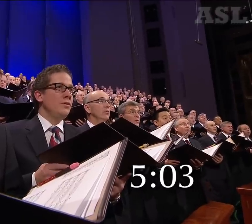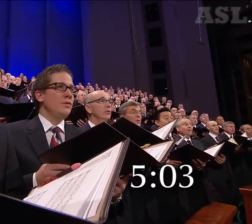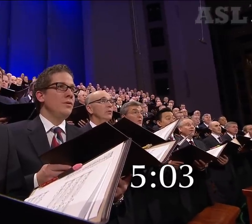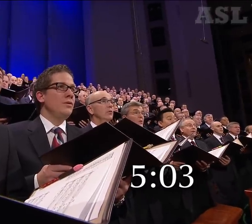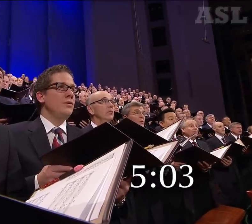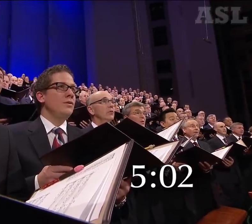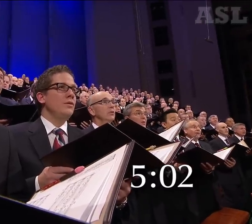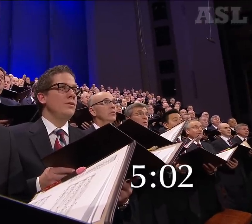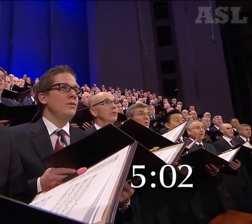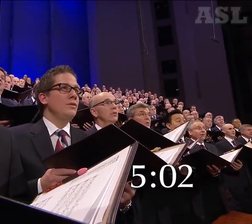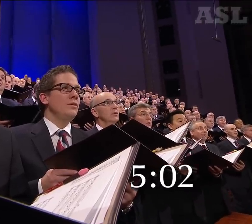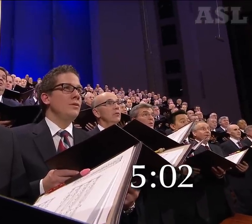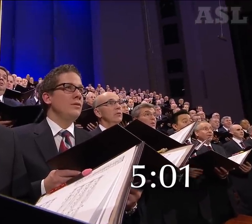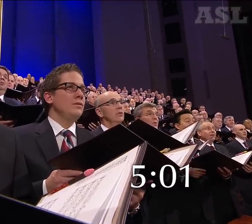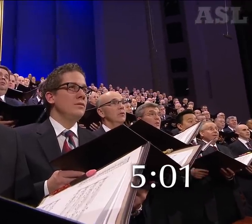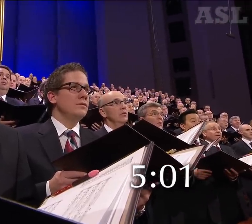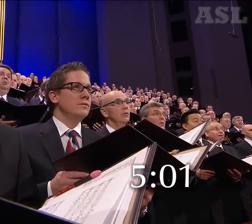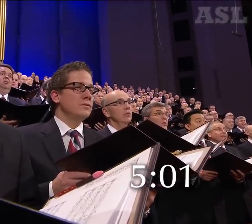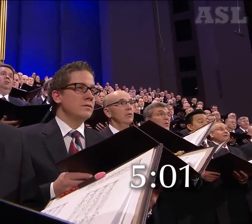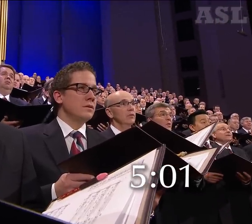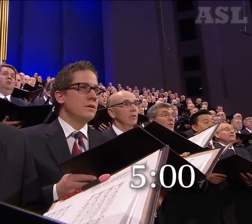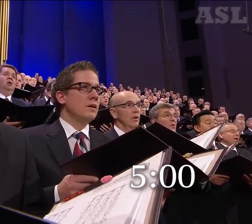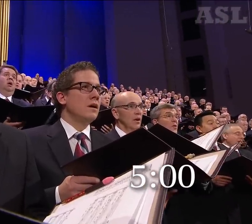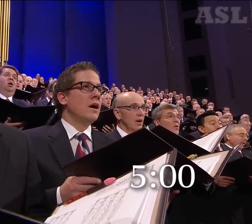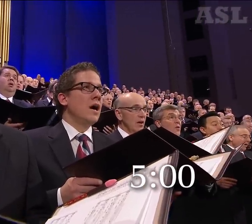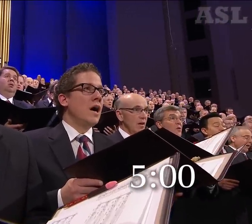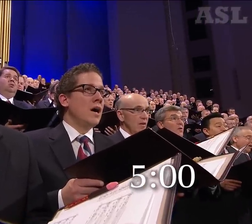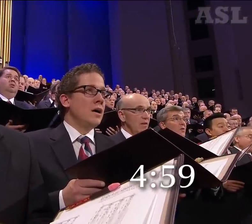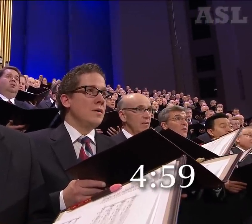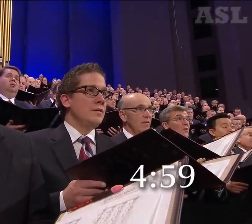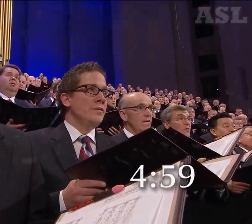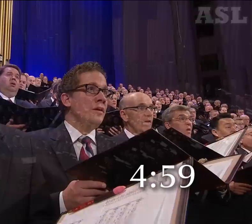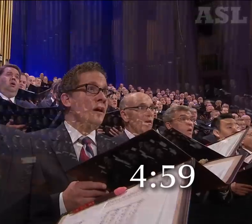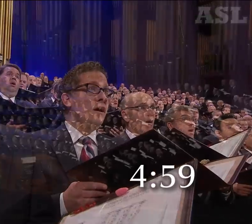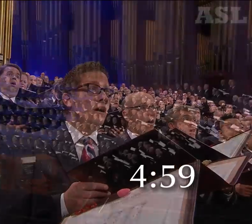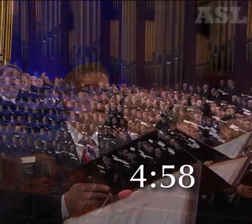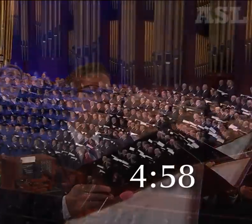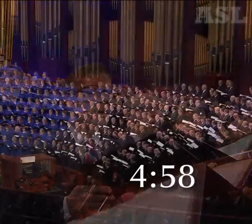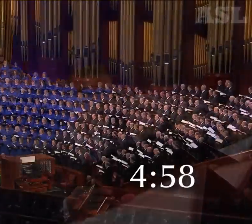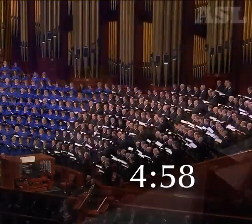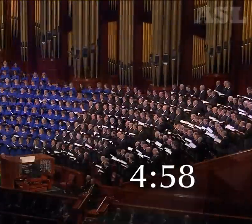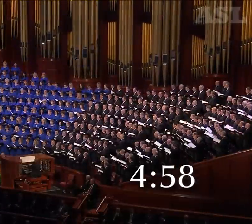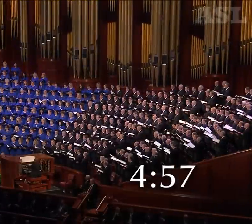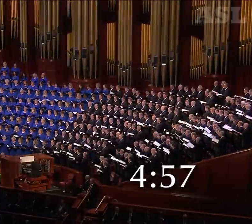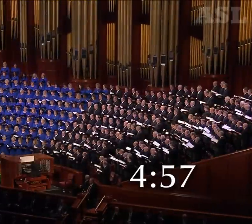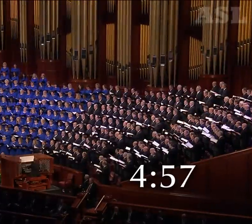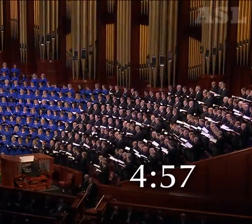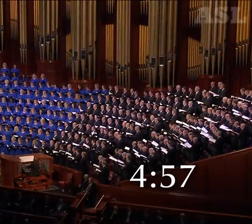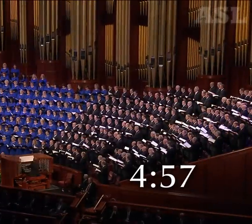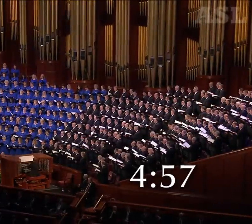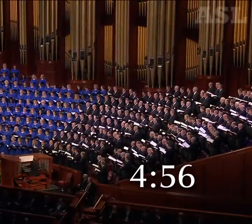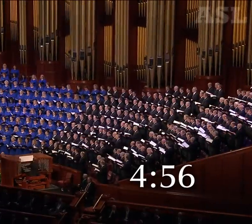THIS IS THE ENGLISH CLOSED CAPTION CHANNEL OF THE CHURCH OF JESUS CHRIST OF LATTER-DAY SAINTS.